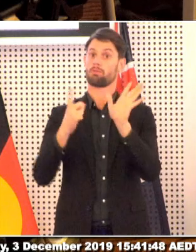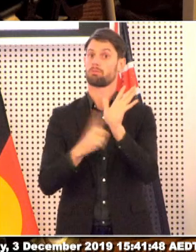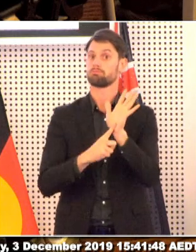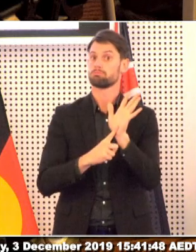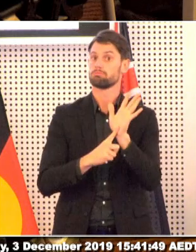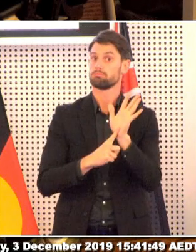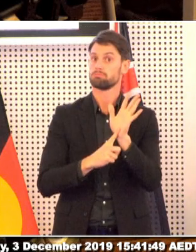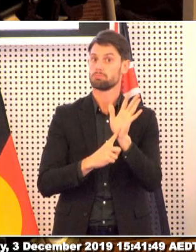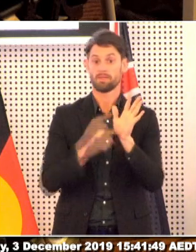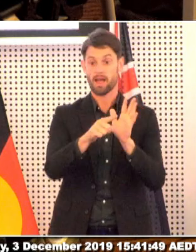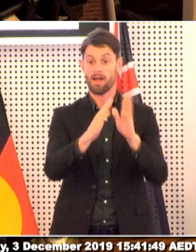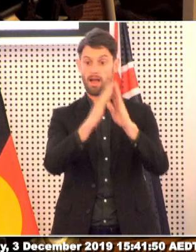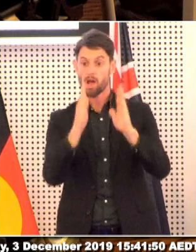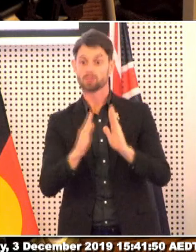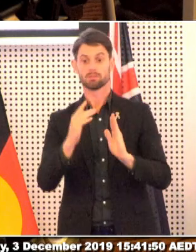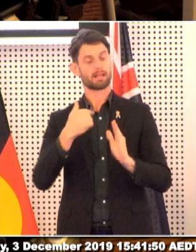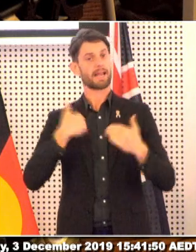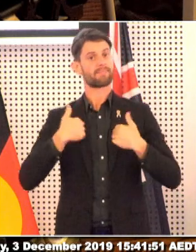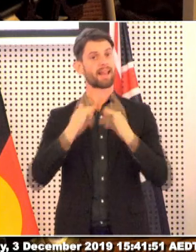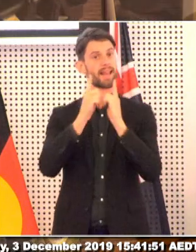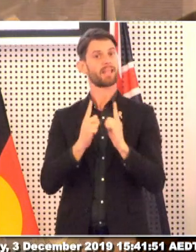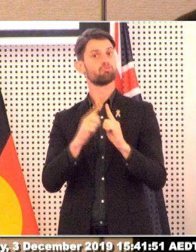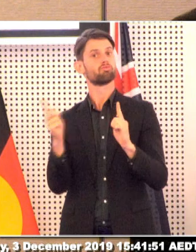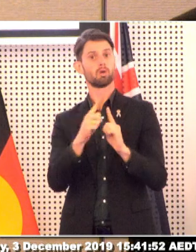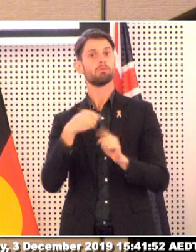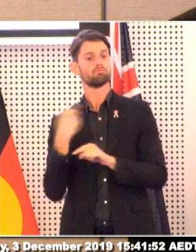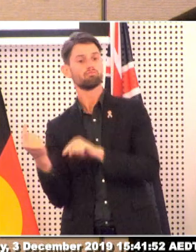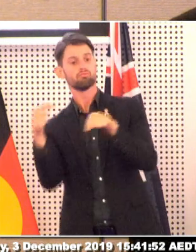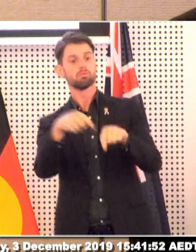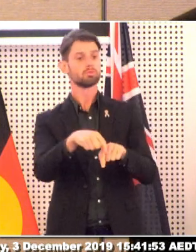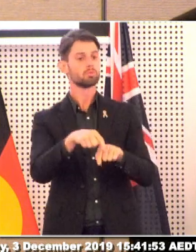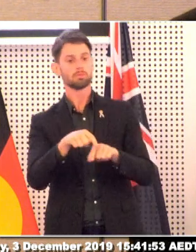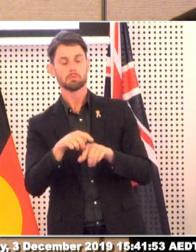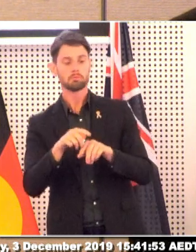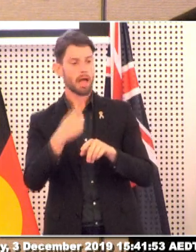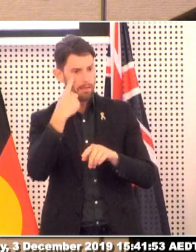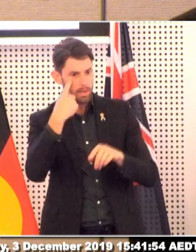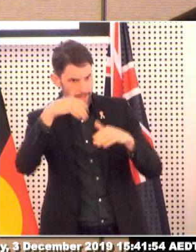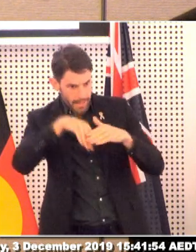ourselves and community experience and we sort of monitor the group homes and look at the group homes from that perspective.